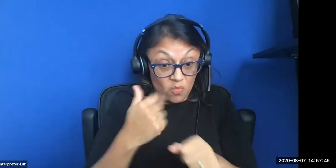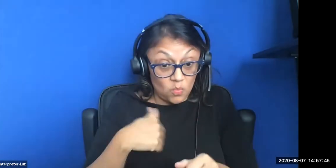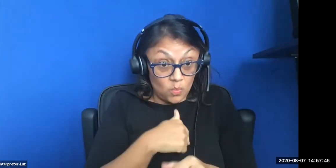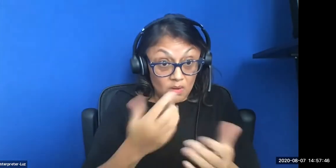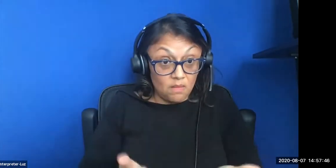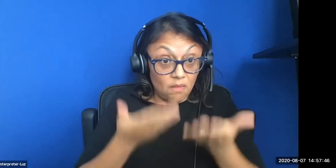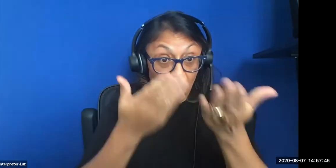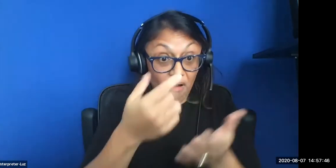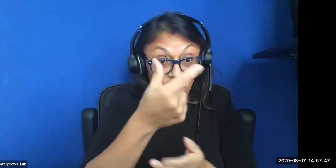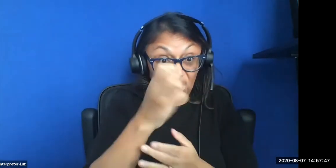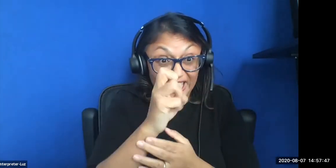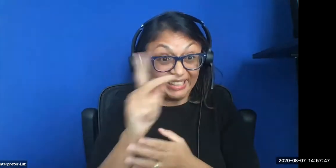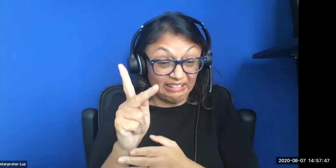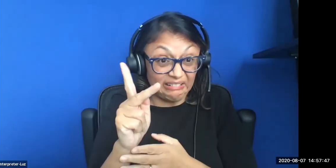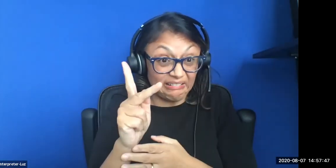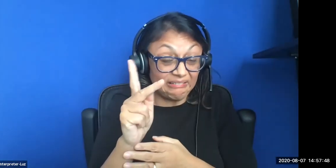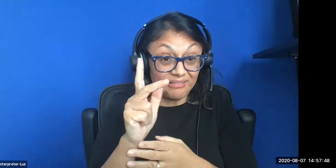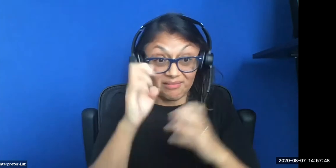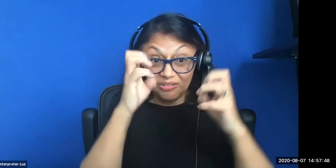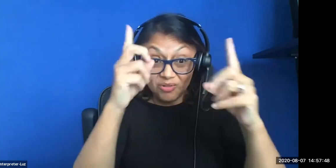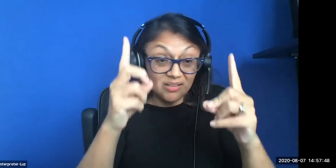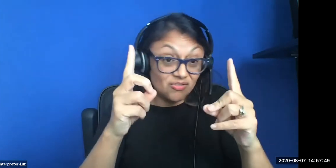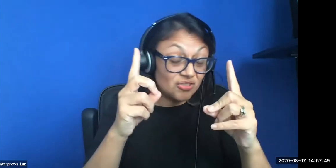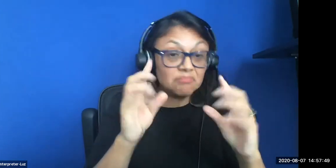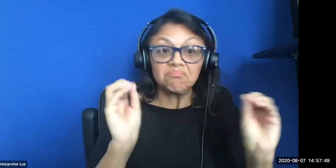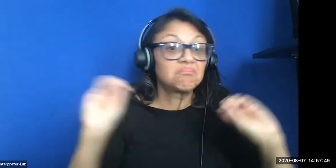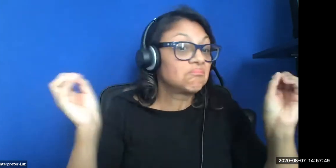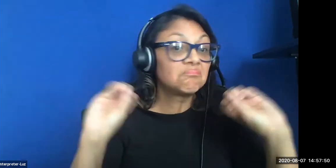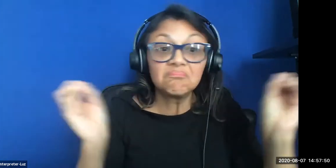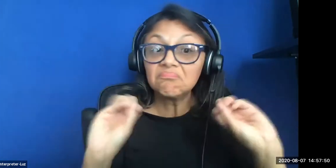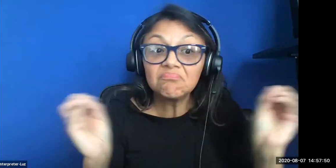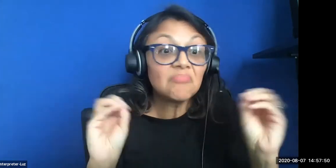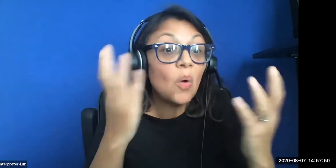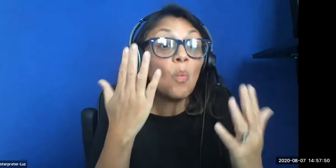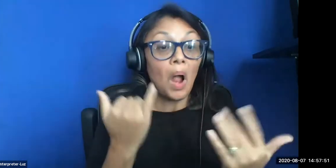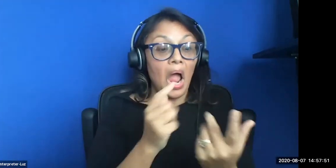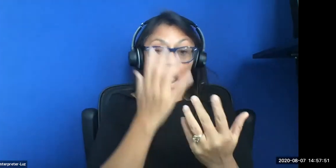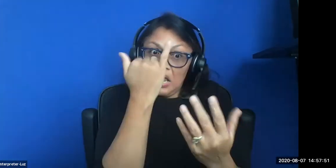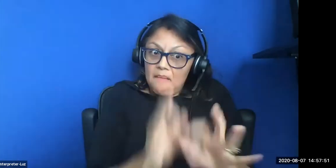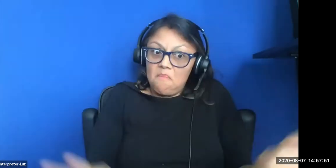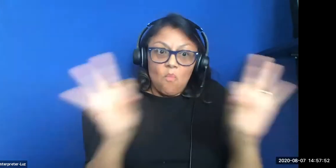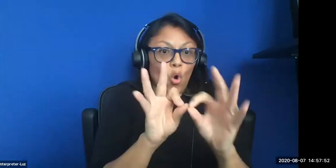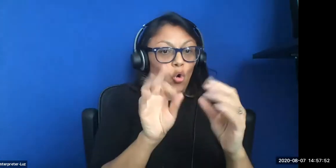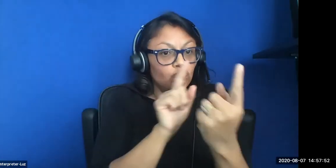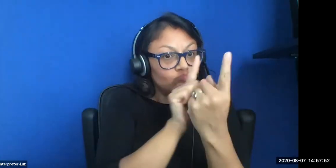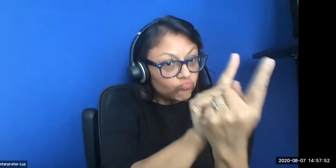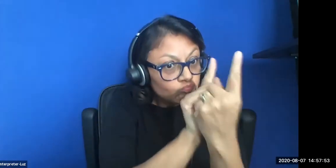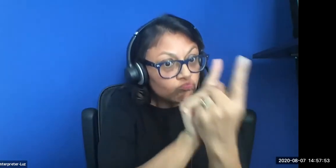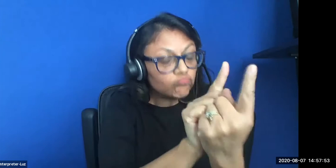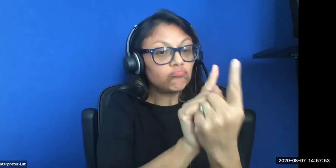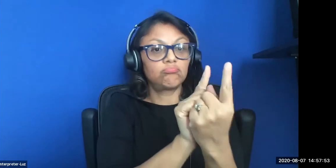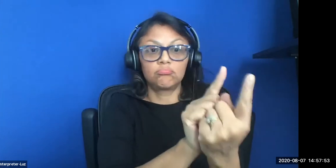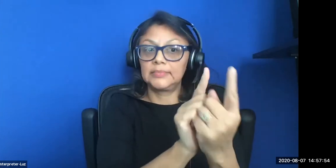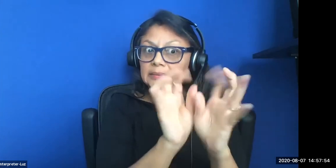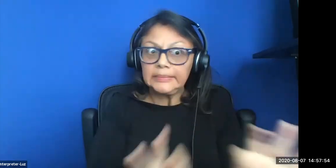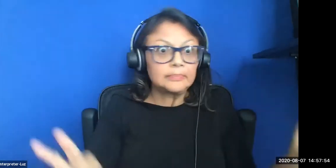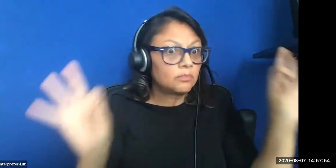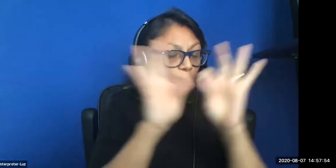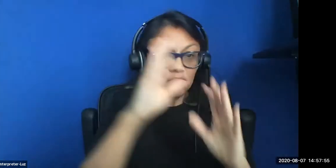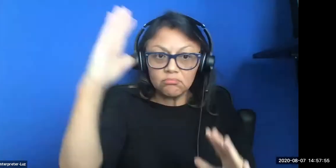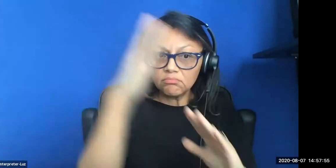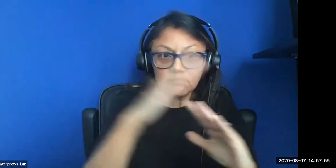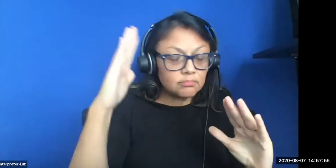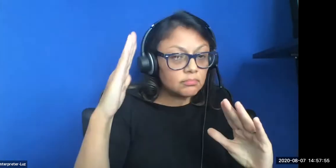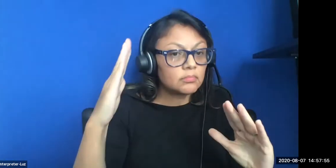Channelle Charest: Online because we believe in the in person component of education and that the real human contact is essential to to strong learning